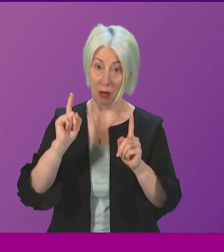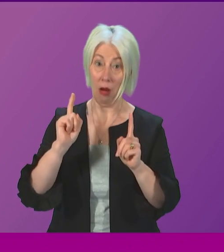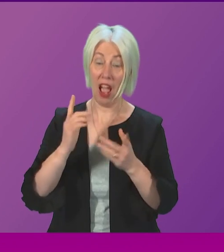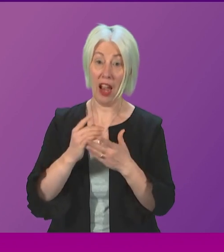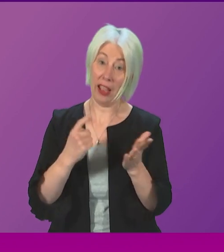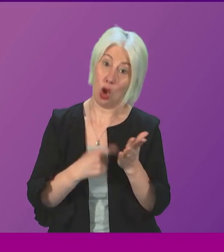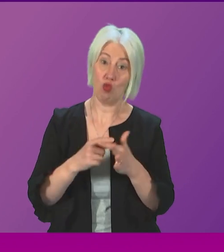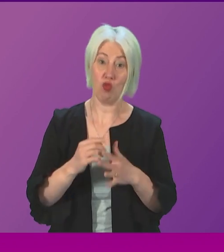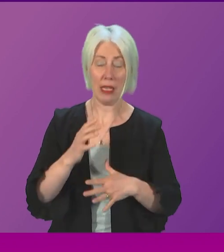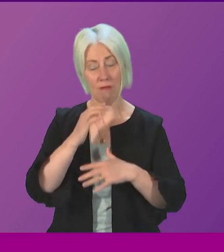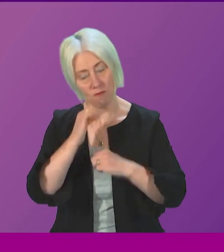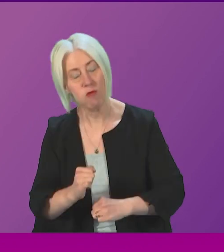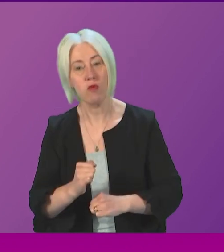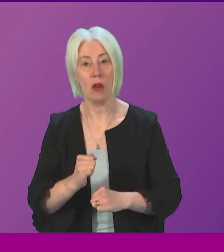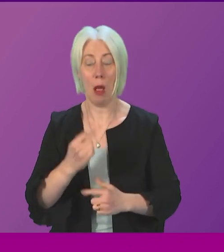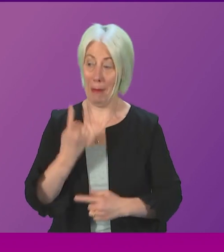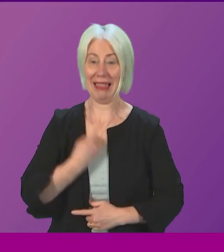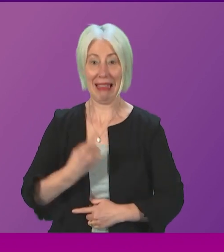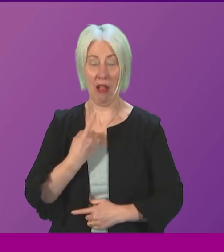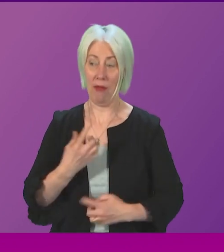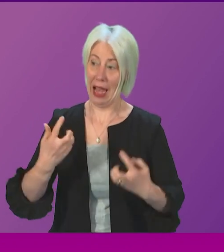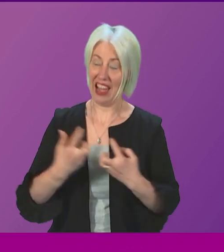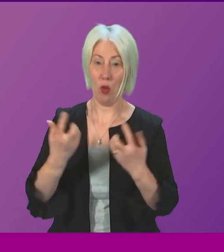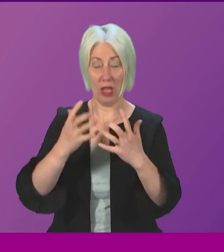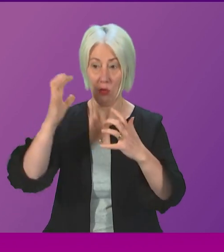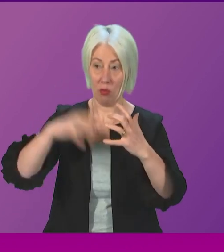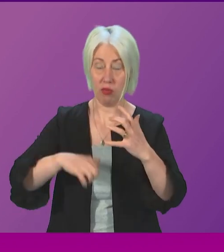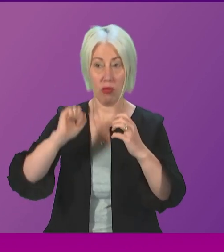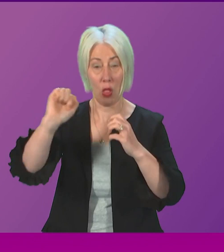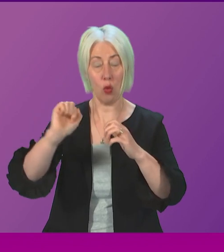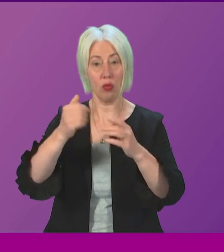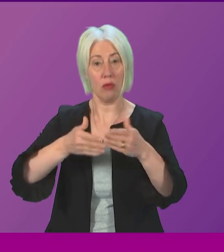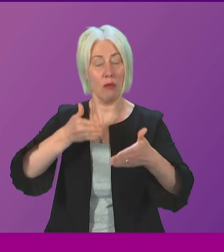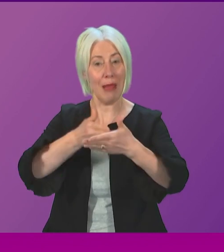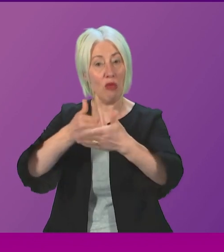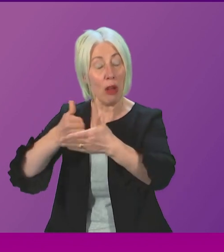myself to doing everything that I can to dismantle the barriers of institutional racism, misogyny,